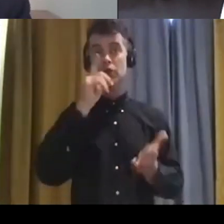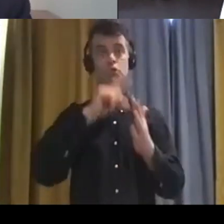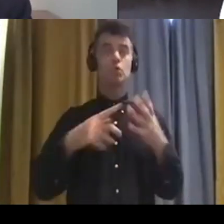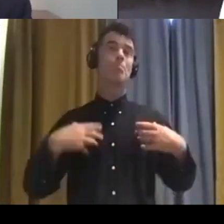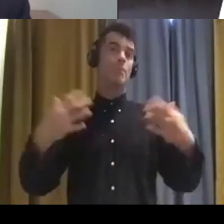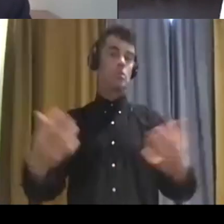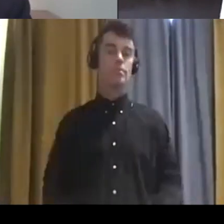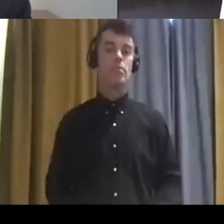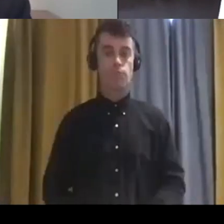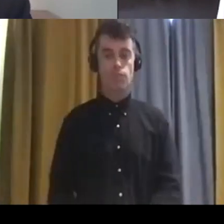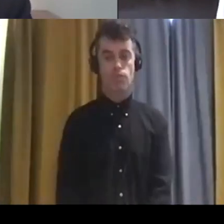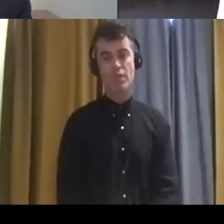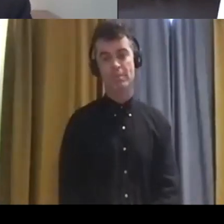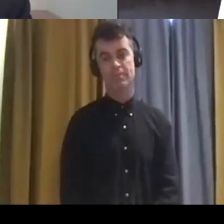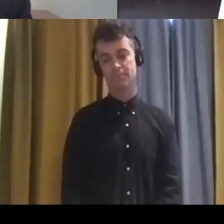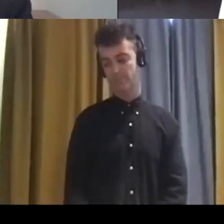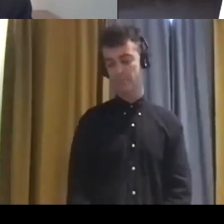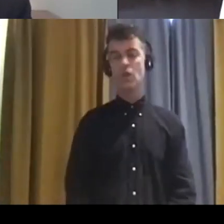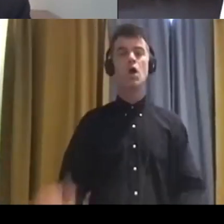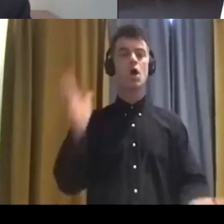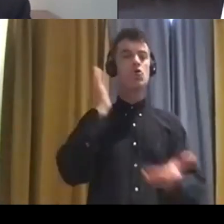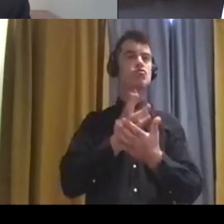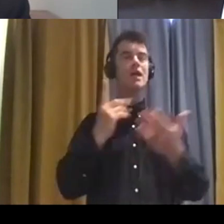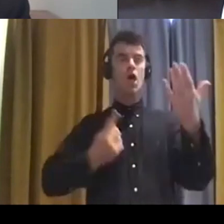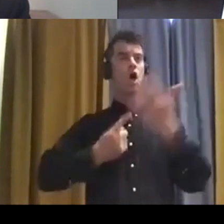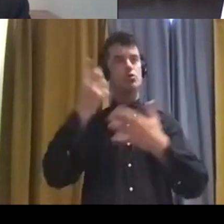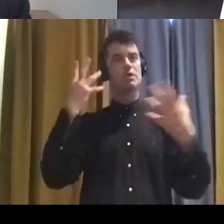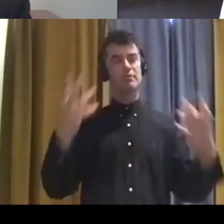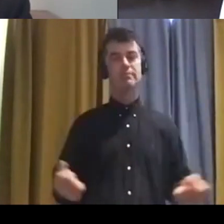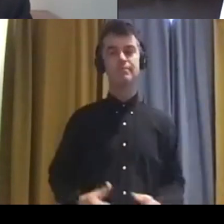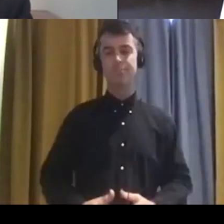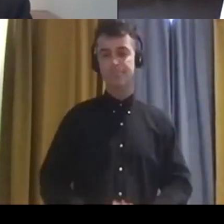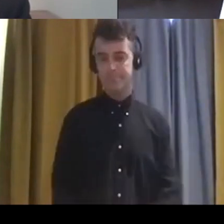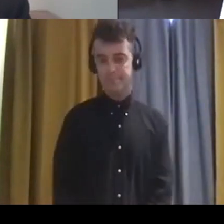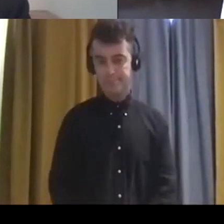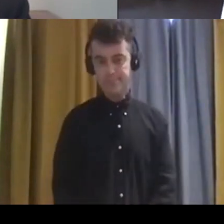with my funding so I think there's real opportunities around that, and COVID I think has really